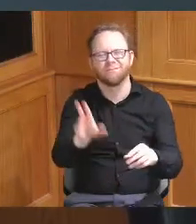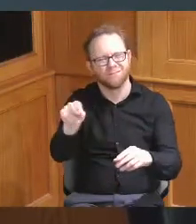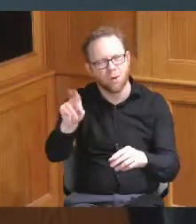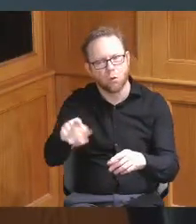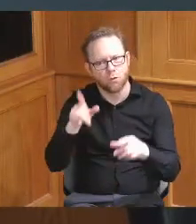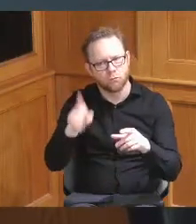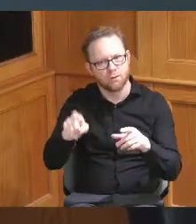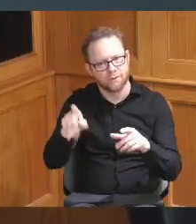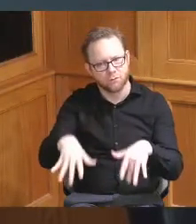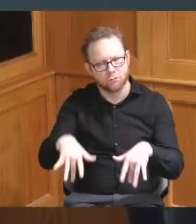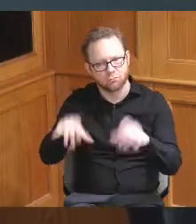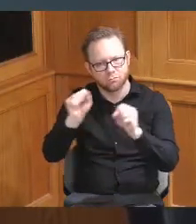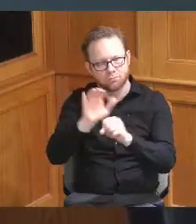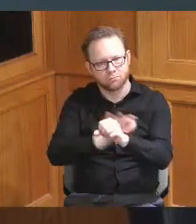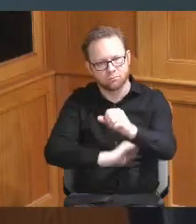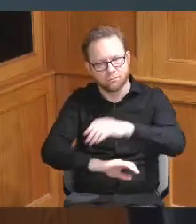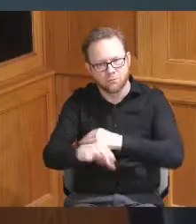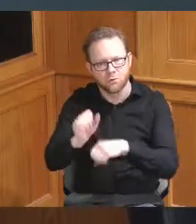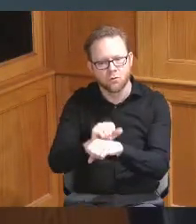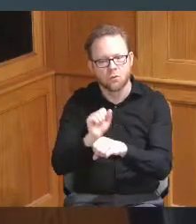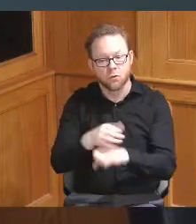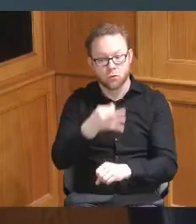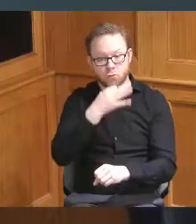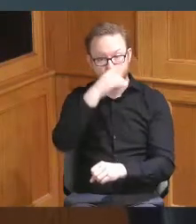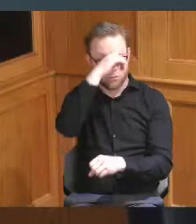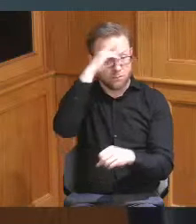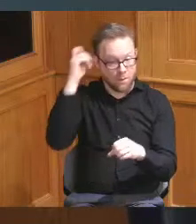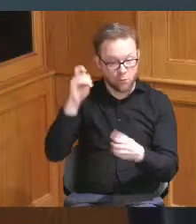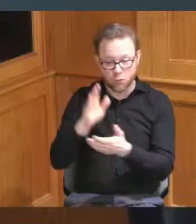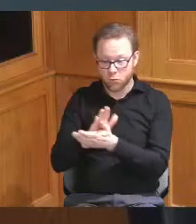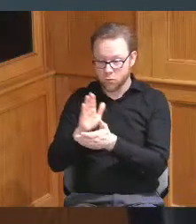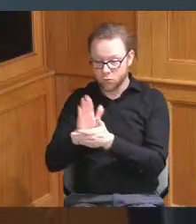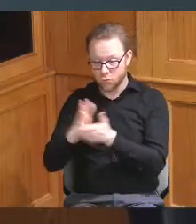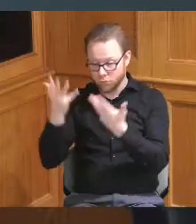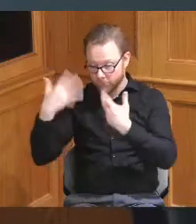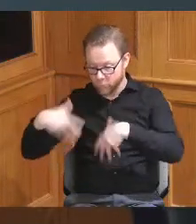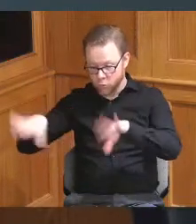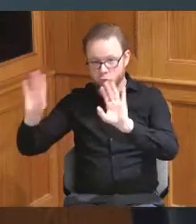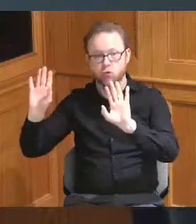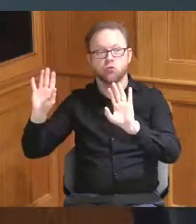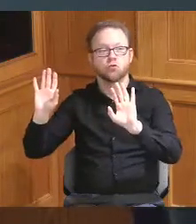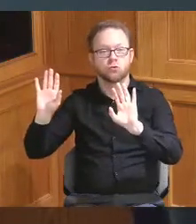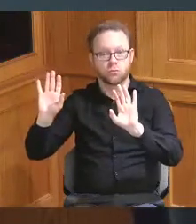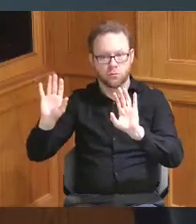to go into the summer months school is getting ready to be out and my Philosophy has always been